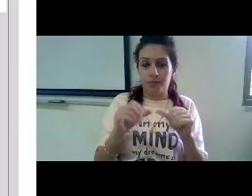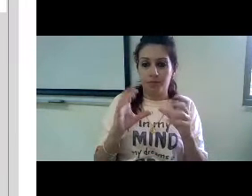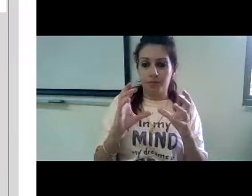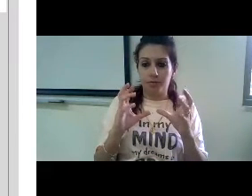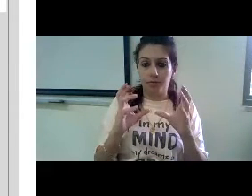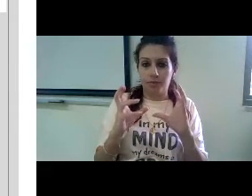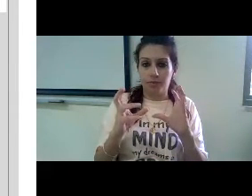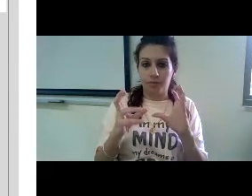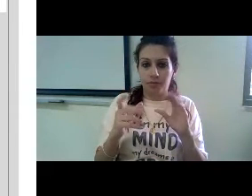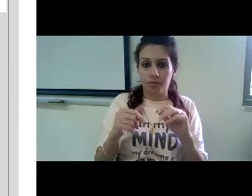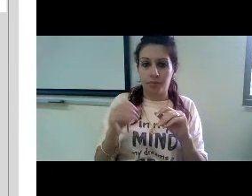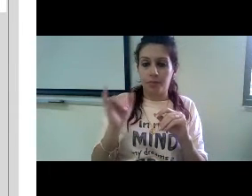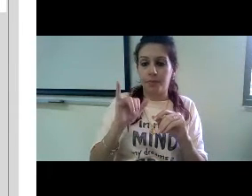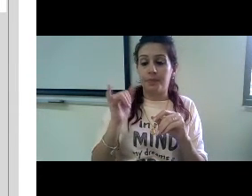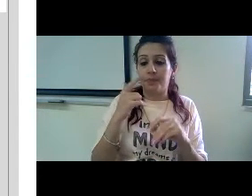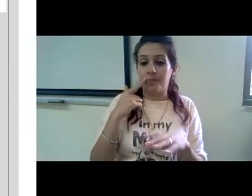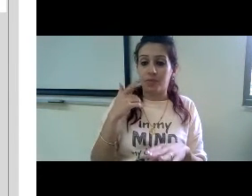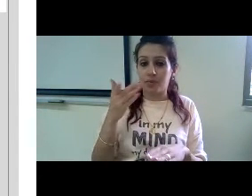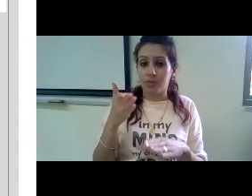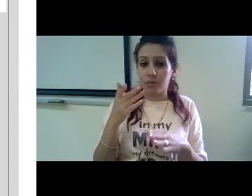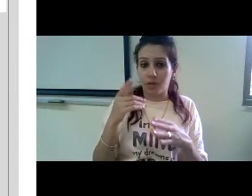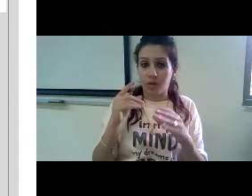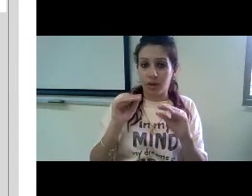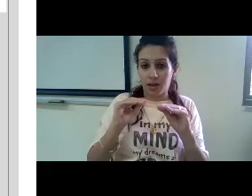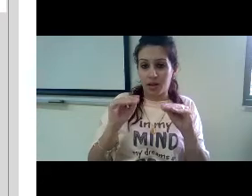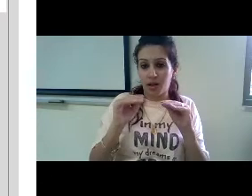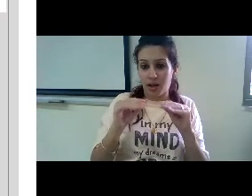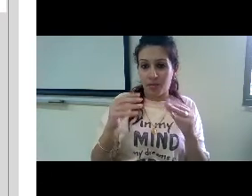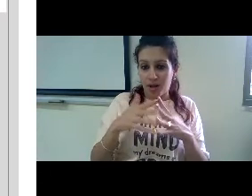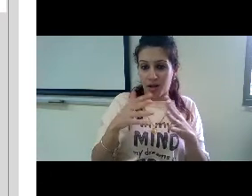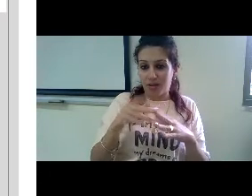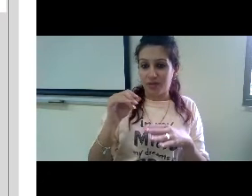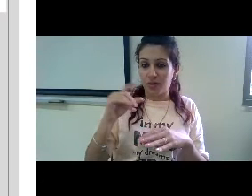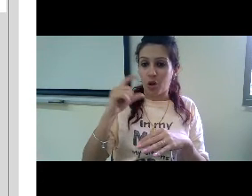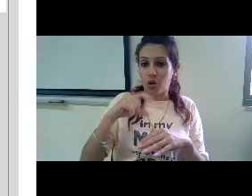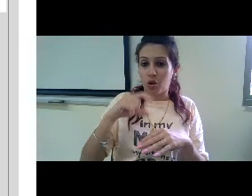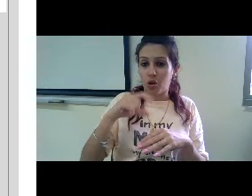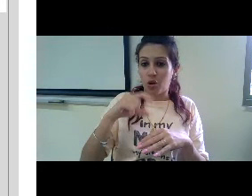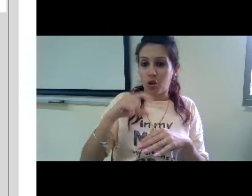in the classroom, the during the lesson. But there are methodologies,